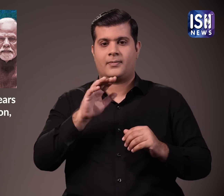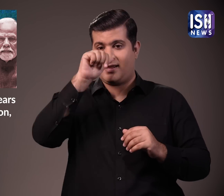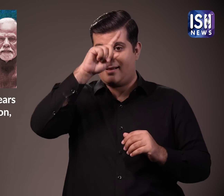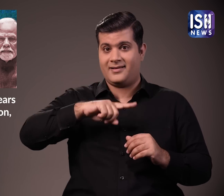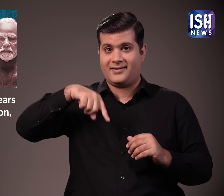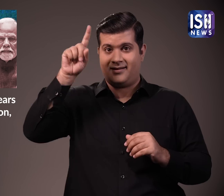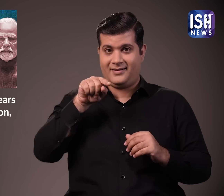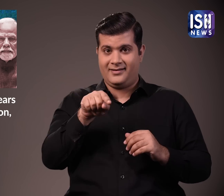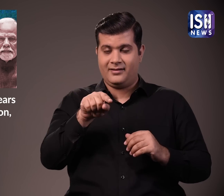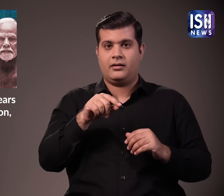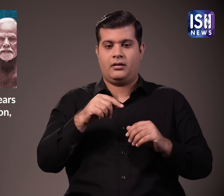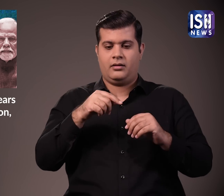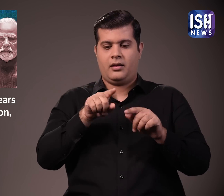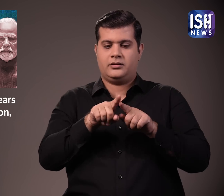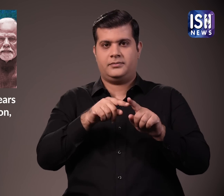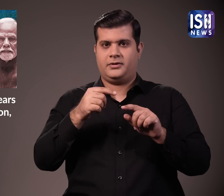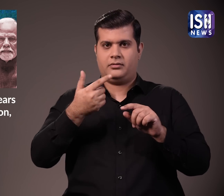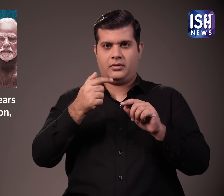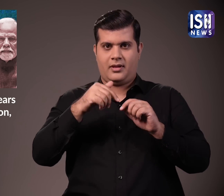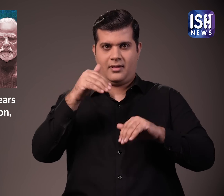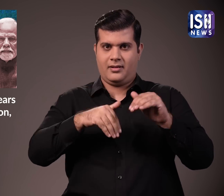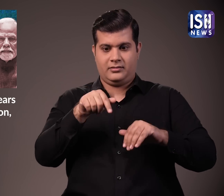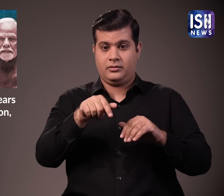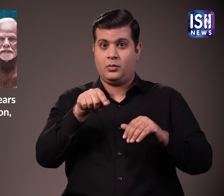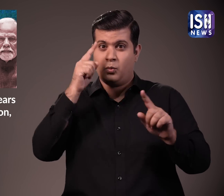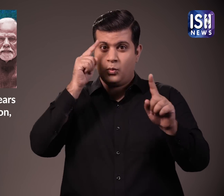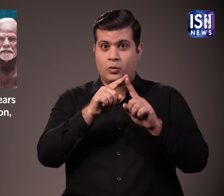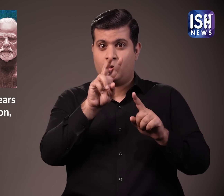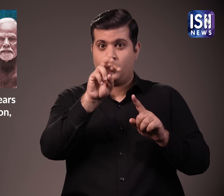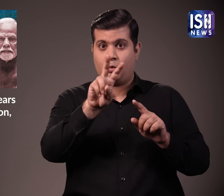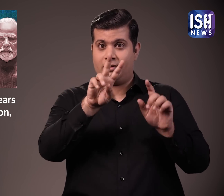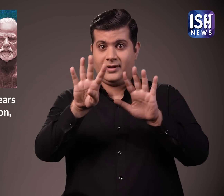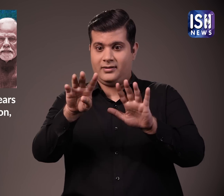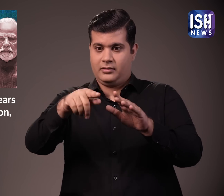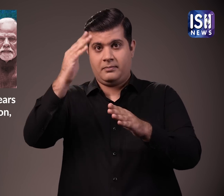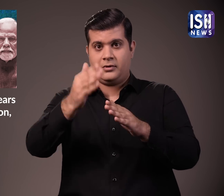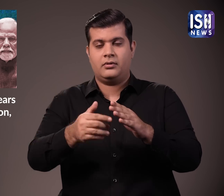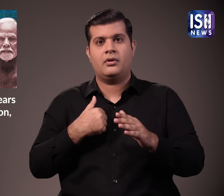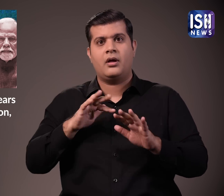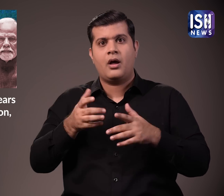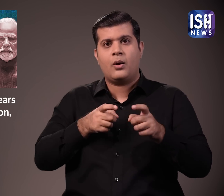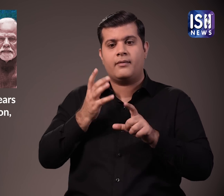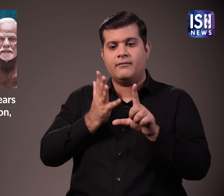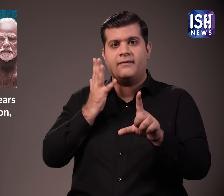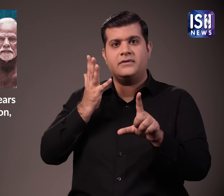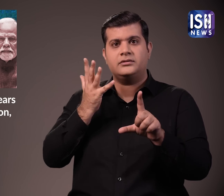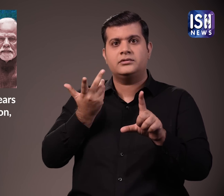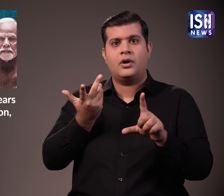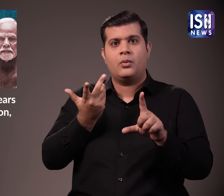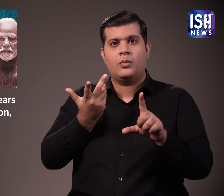What about state governments elected before 2029 that won't complete their five-year term?